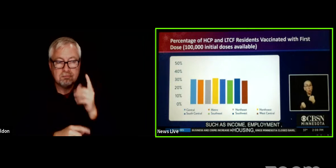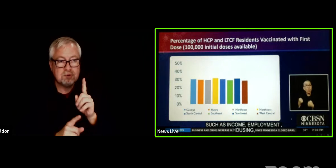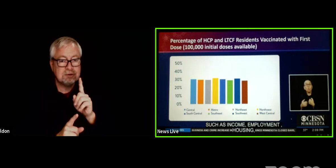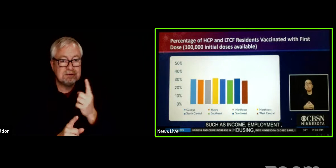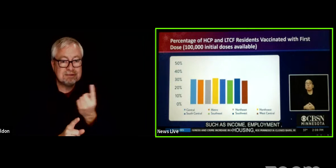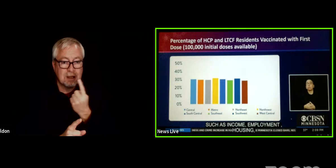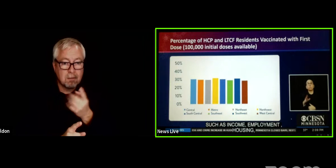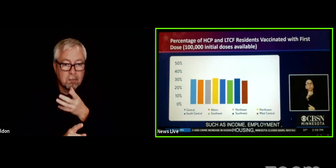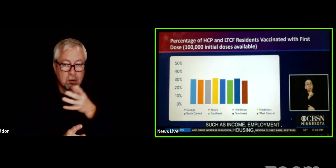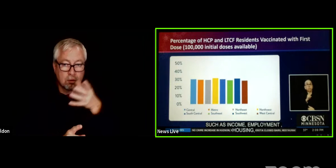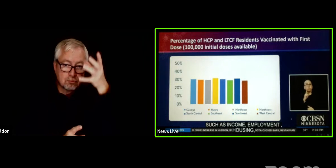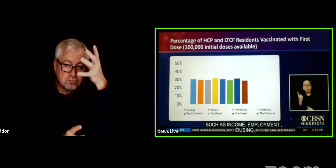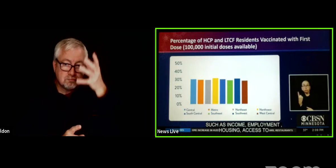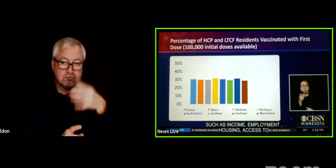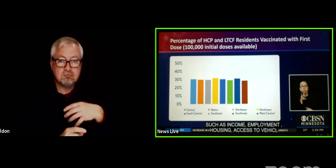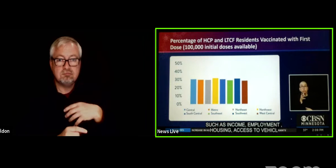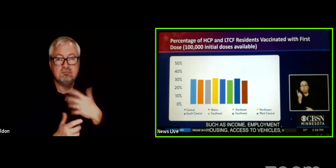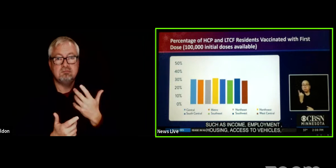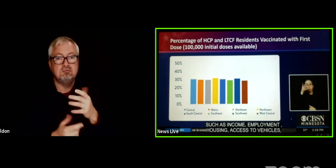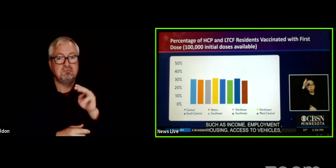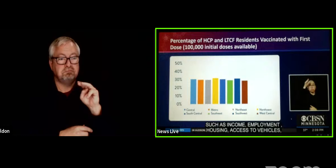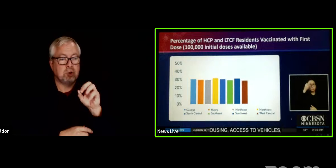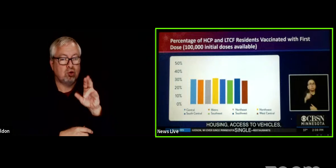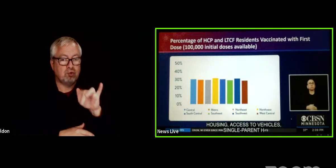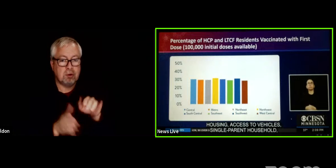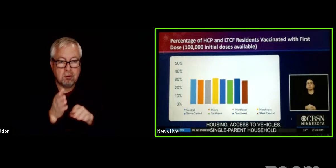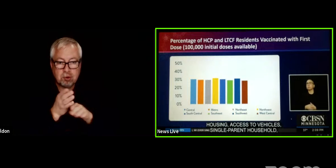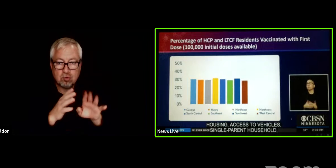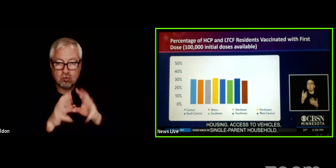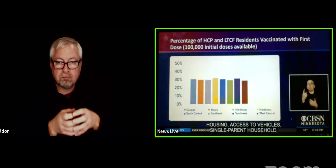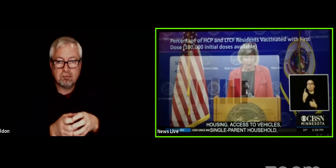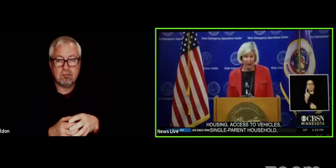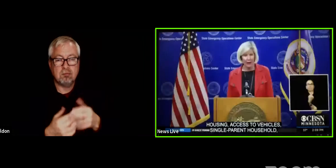THINGS ARE BROUGHT TOGETHER IN THIS SOCIAL VULNERABLE INDEX.